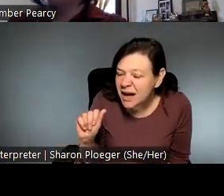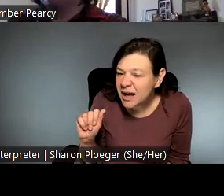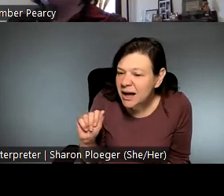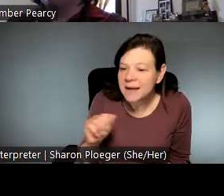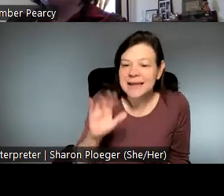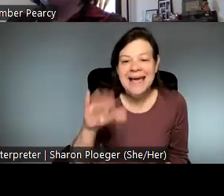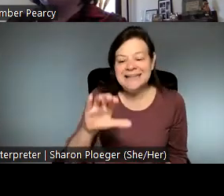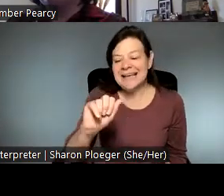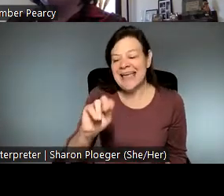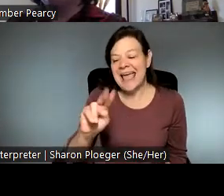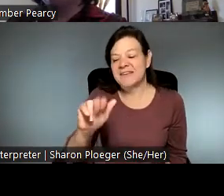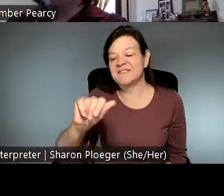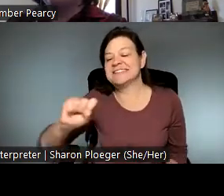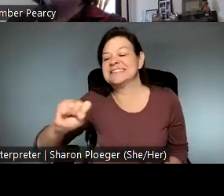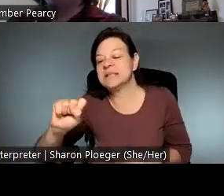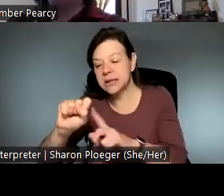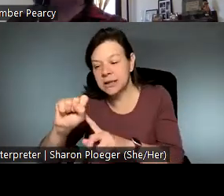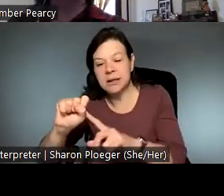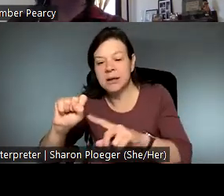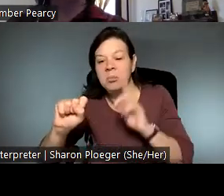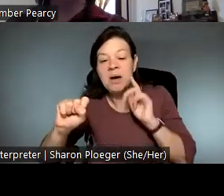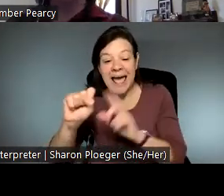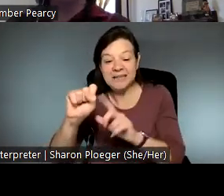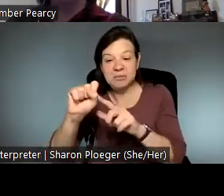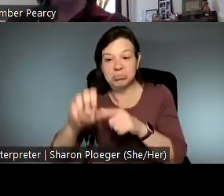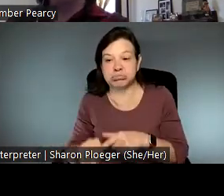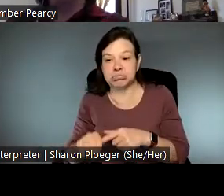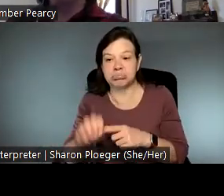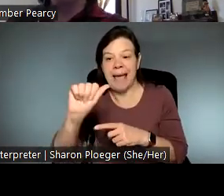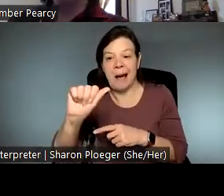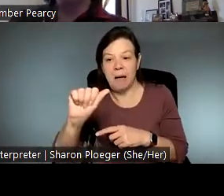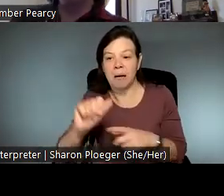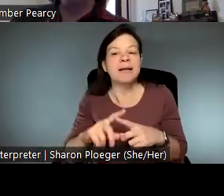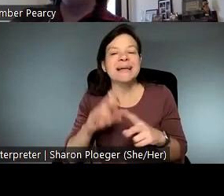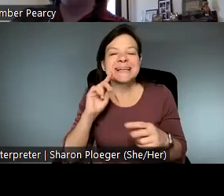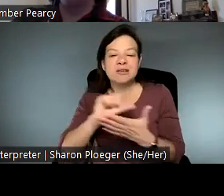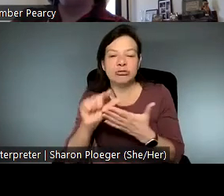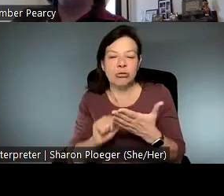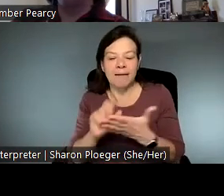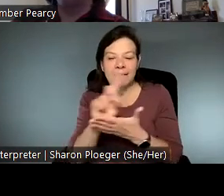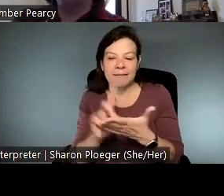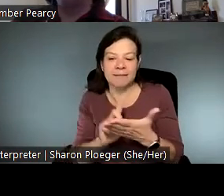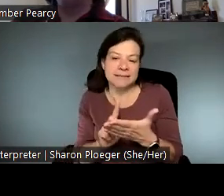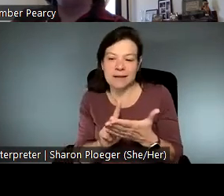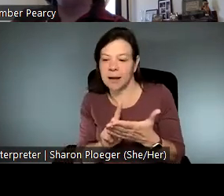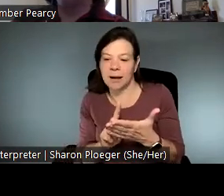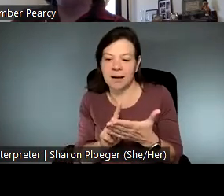just to make it sound weird. It's like a graphic design free software.